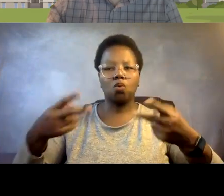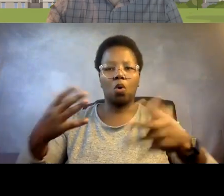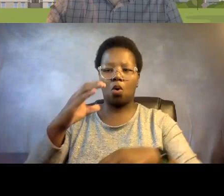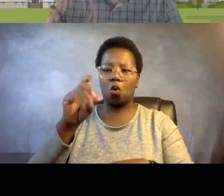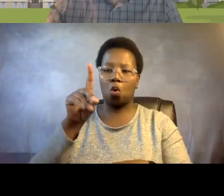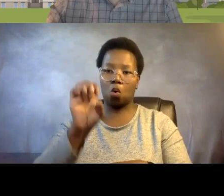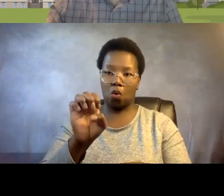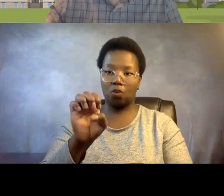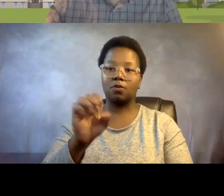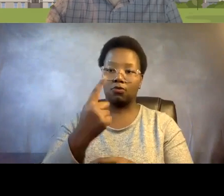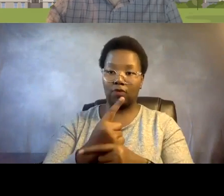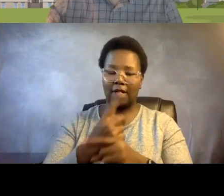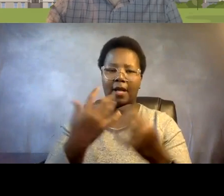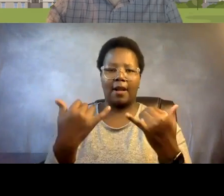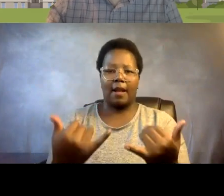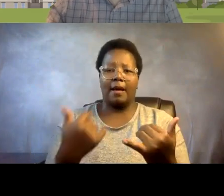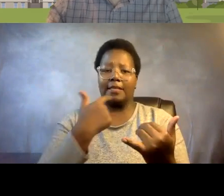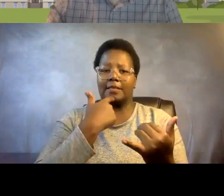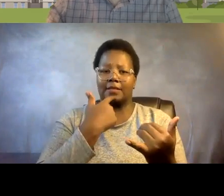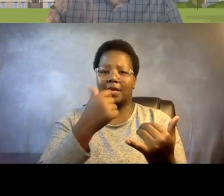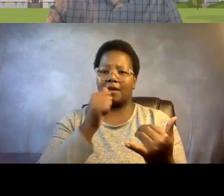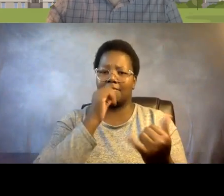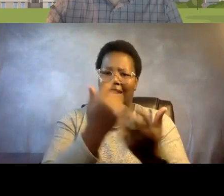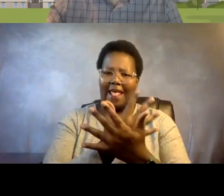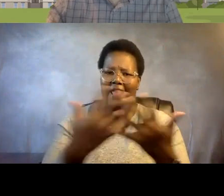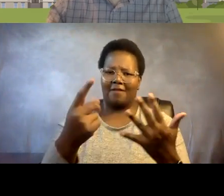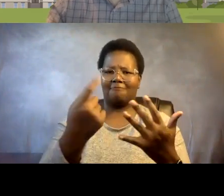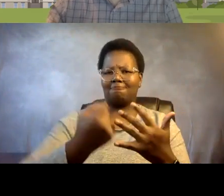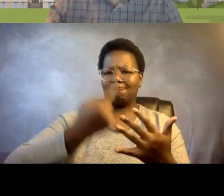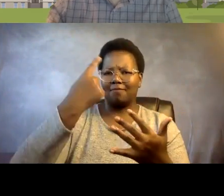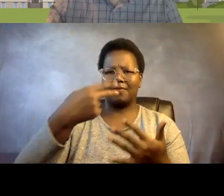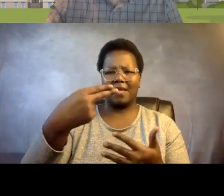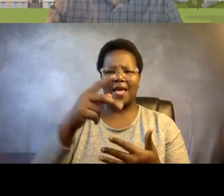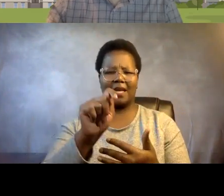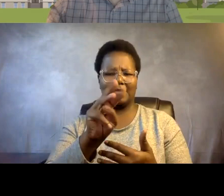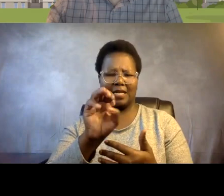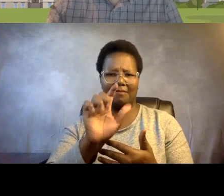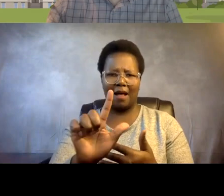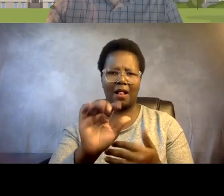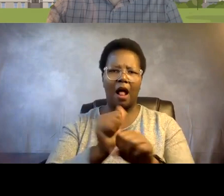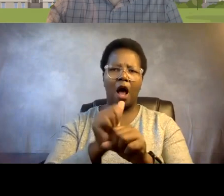everything there is to know about HTML to be, to use these tools. We provided